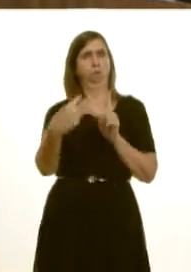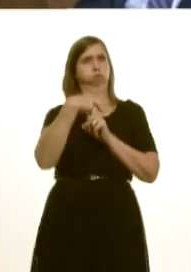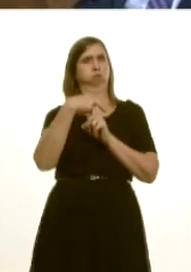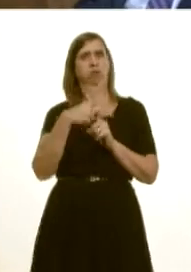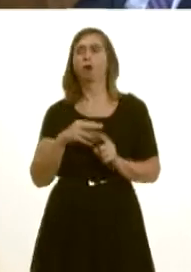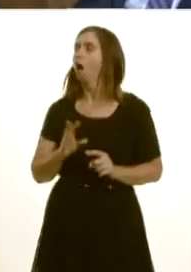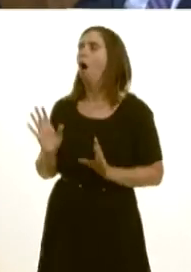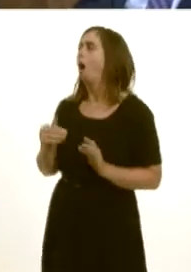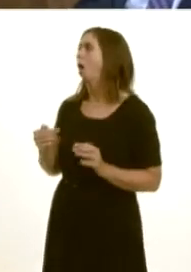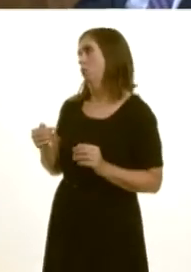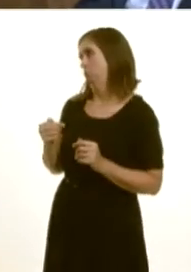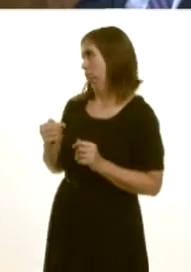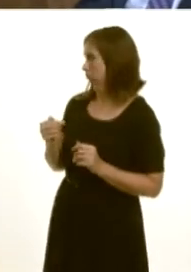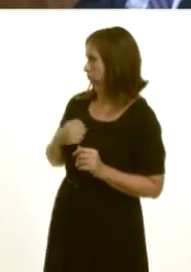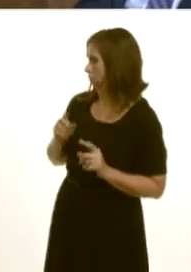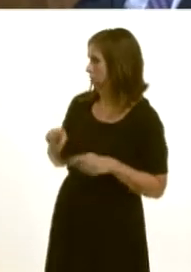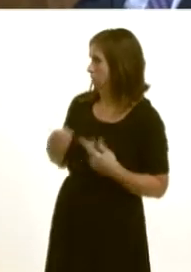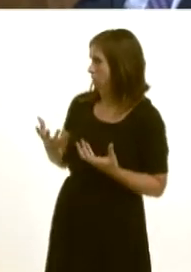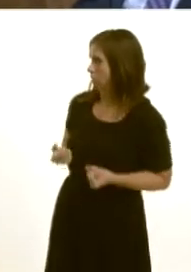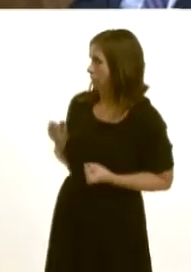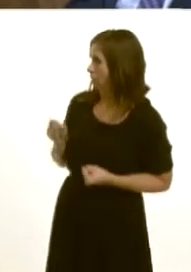accept that that is the case. He does need to read the transcript, but there we are;